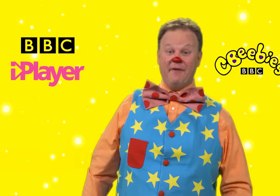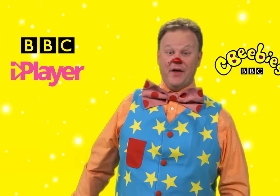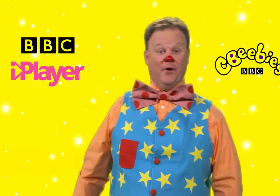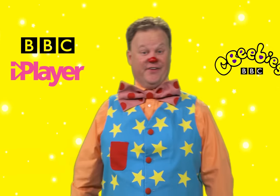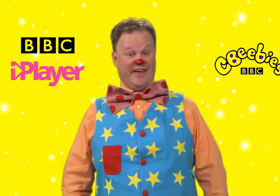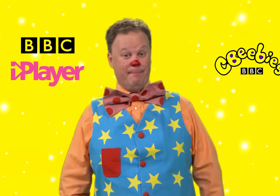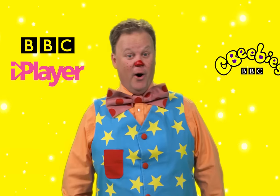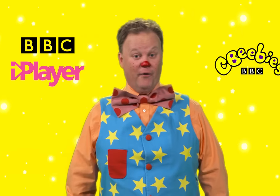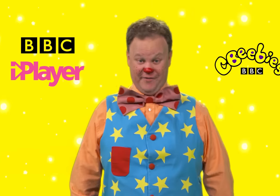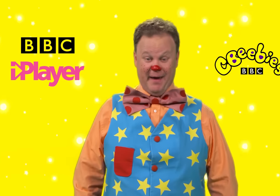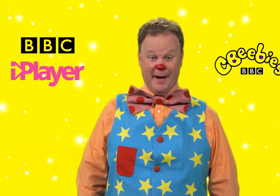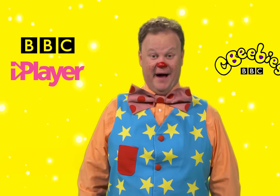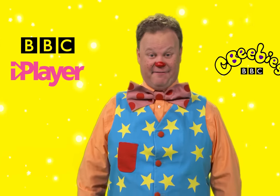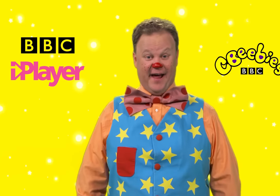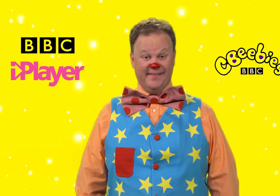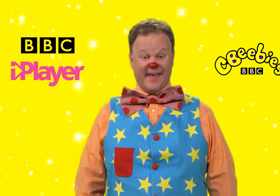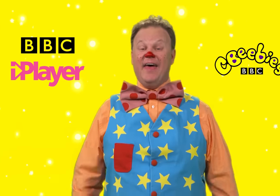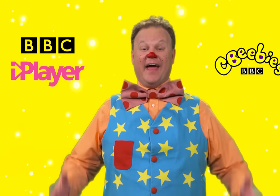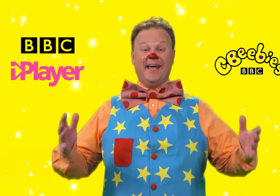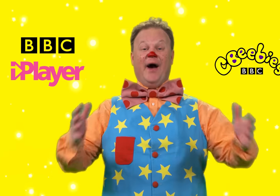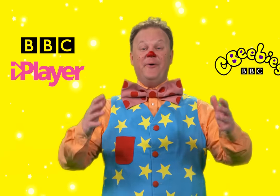if you want to see more of me and my friends then go